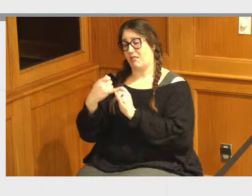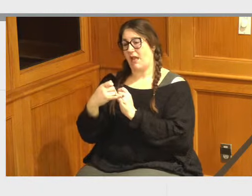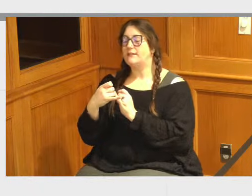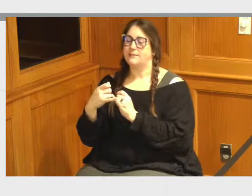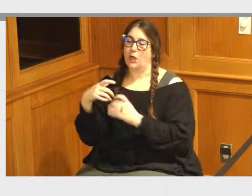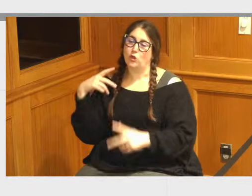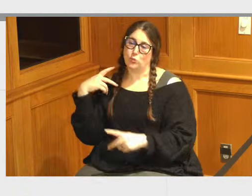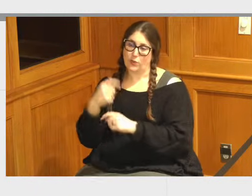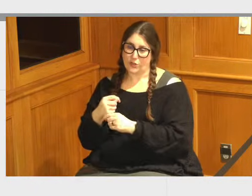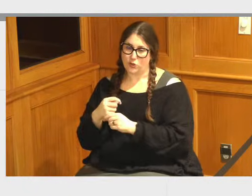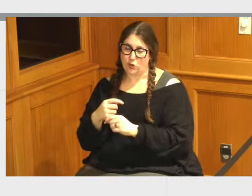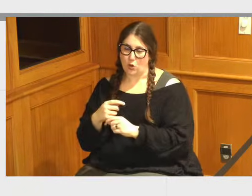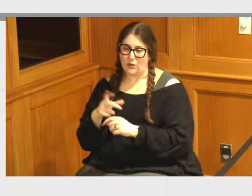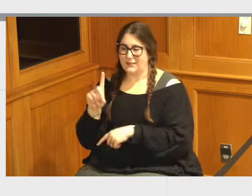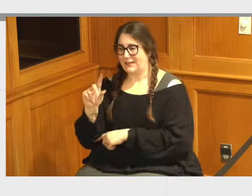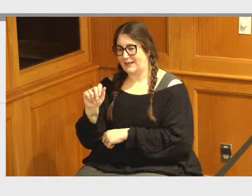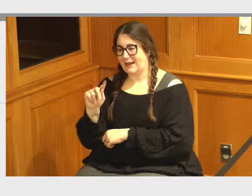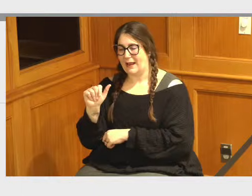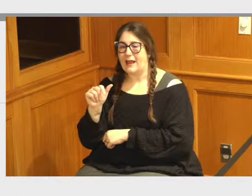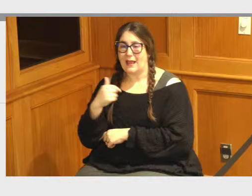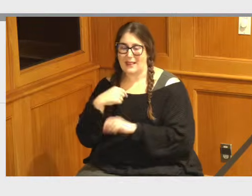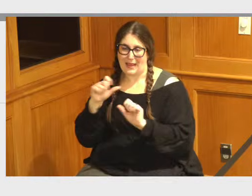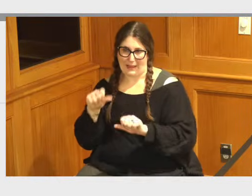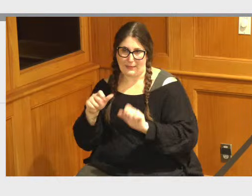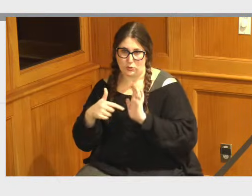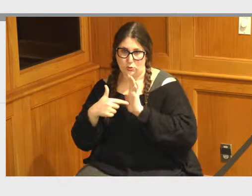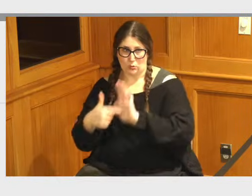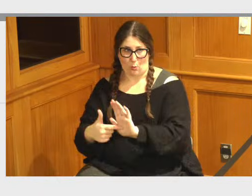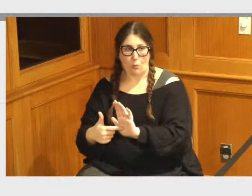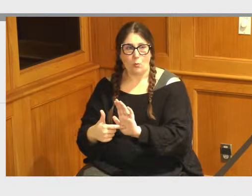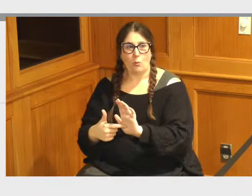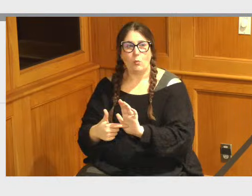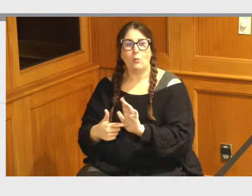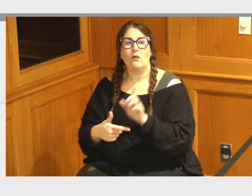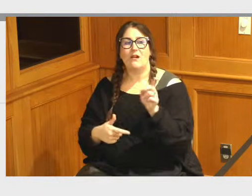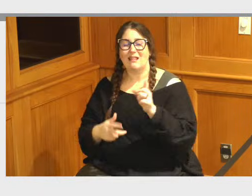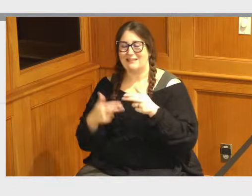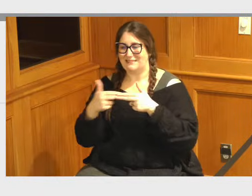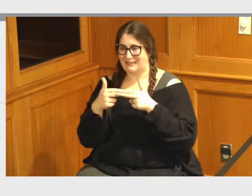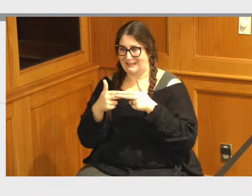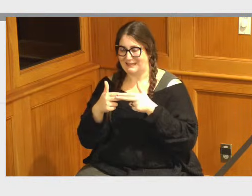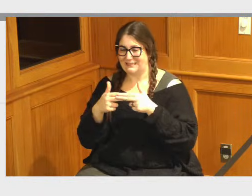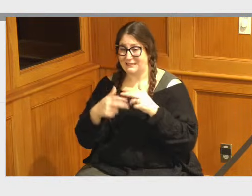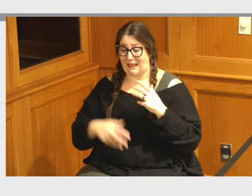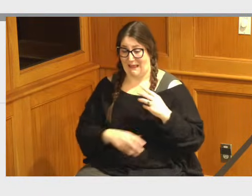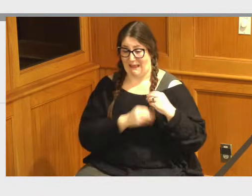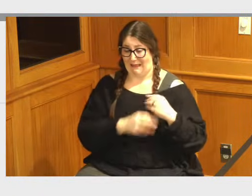metric that I'll share on the next slide is in in addition to the two metrics I just shared,